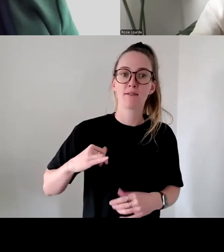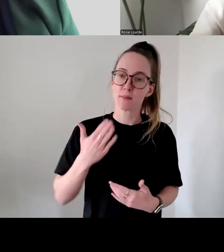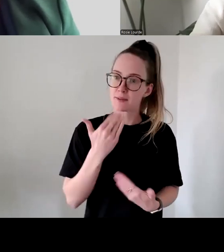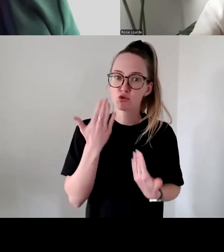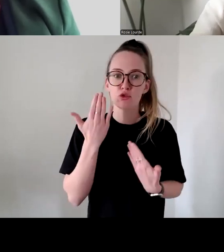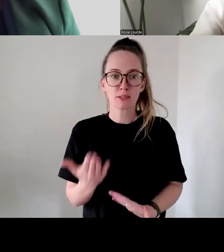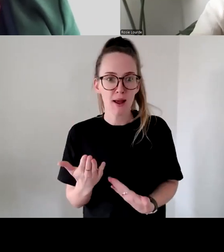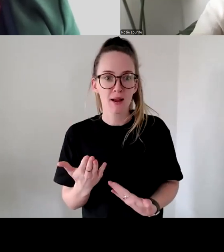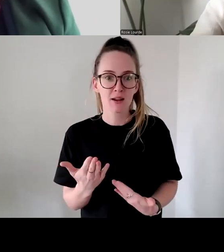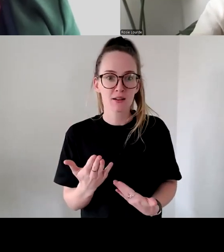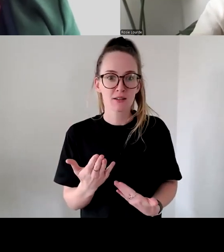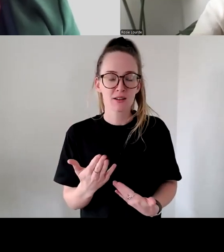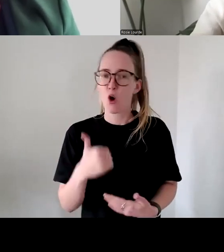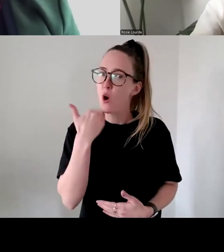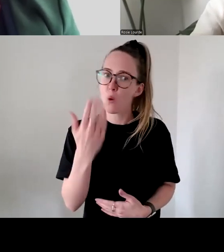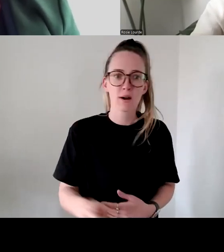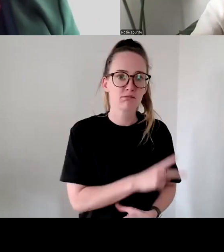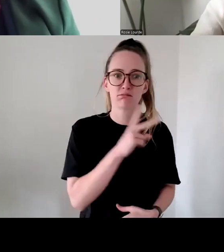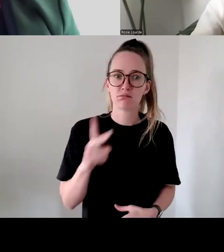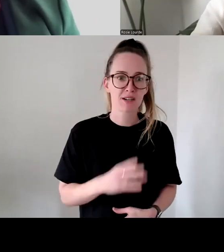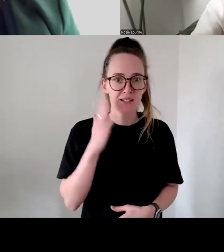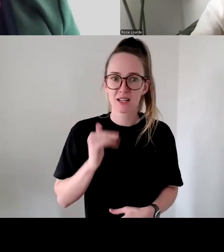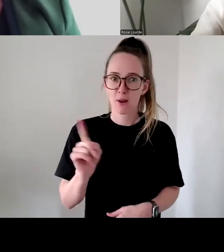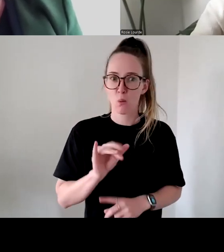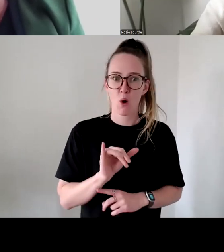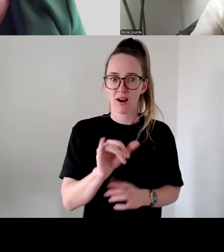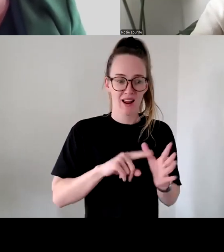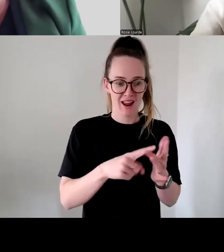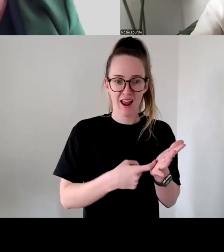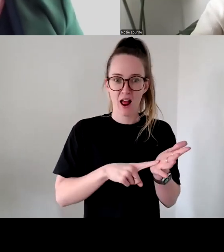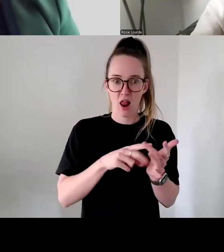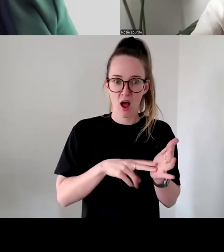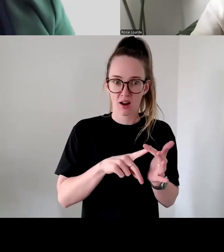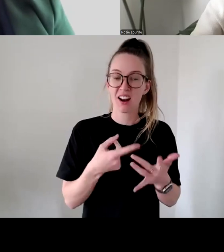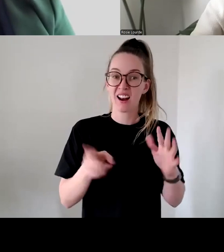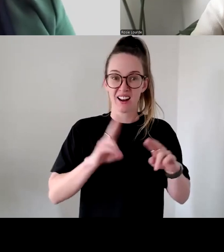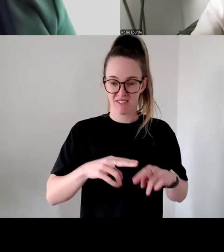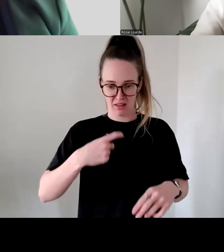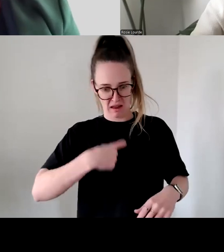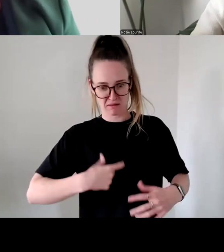Then they absolutely take action and they will boot you off as a customer. In the old days when